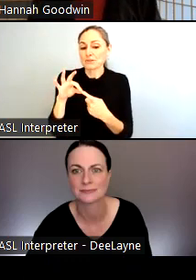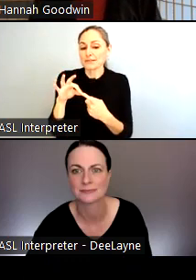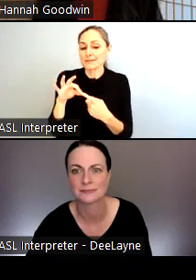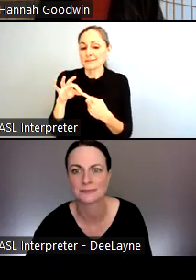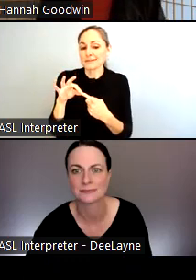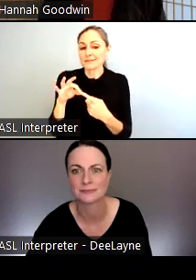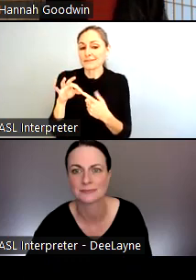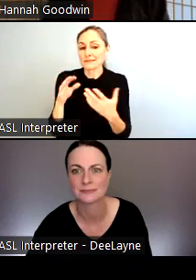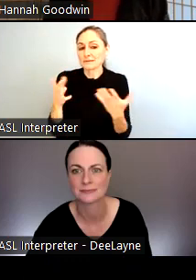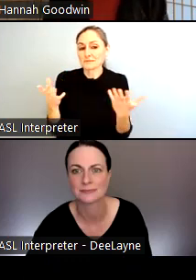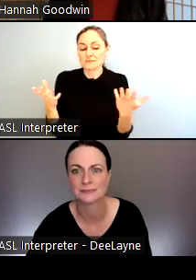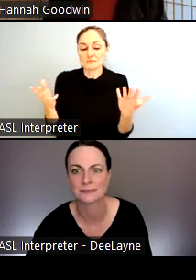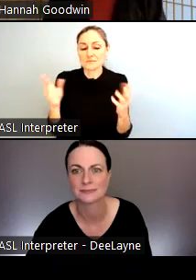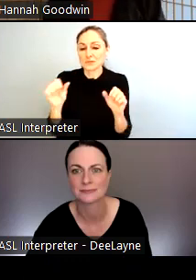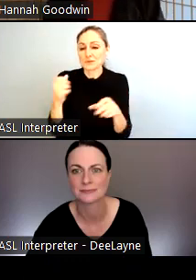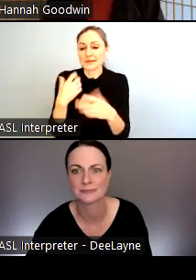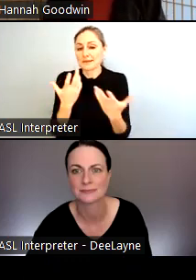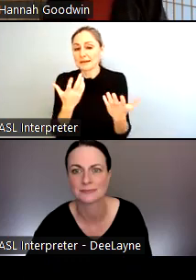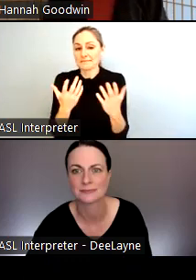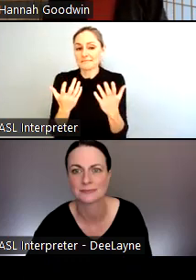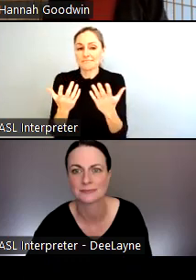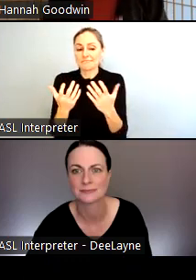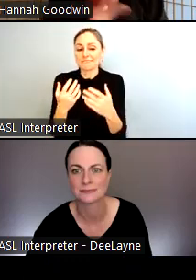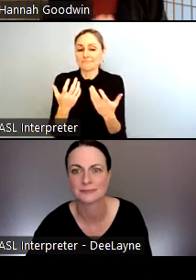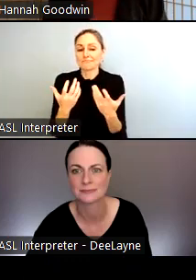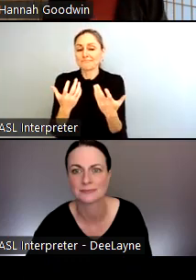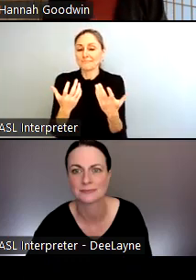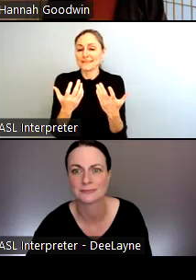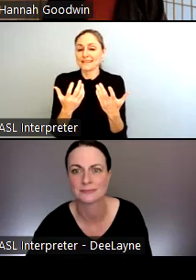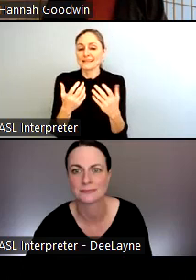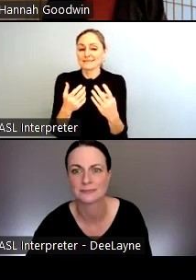and you can feel free to make a case for that. But this was something that shifted